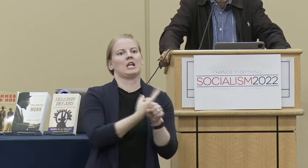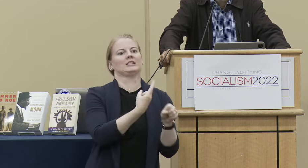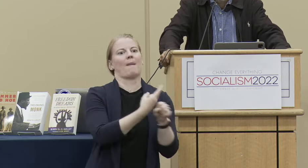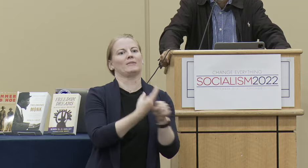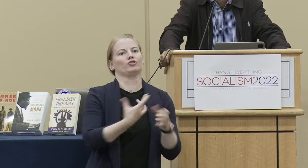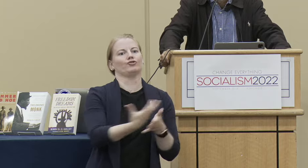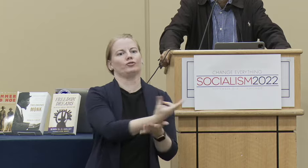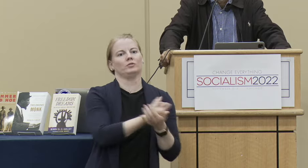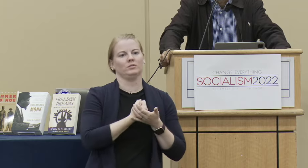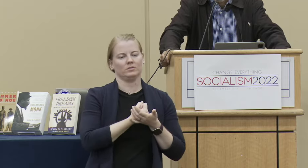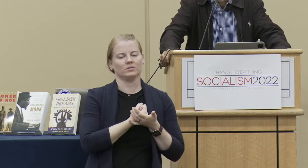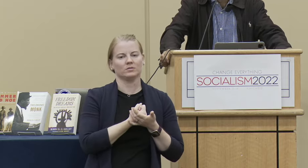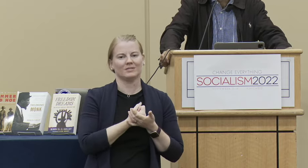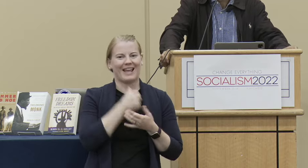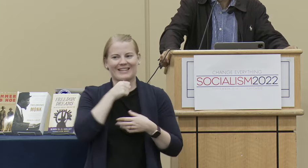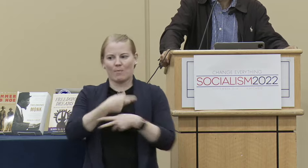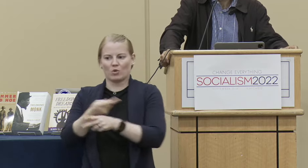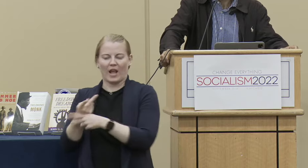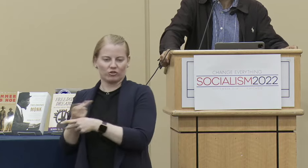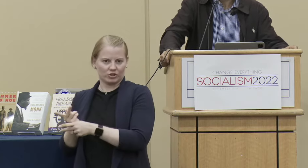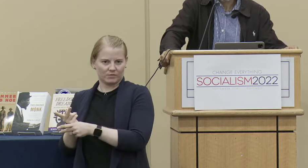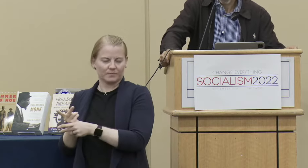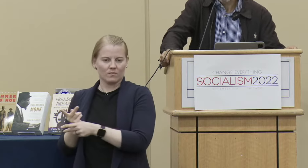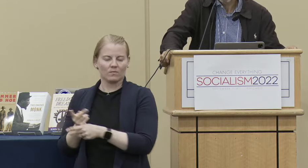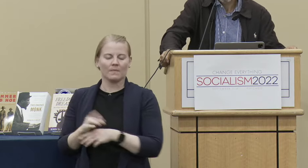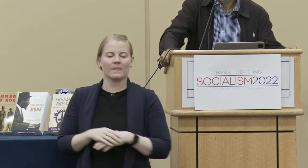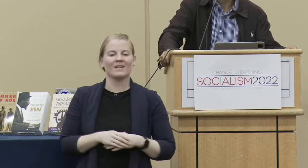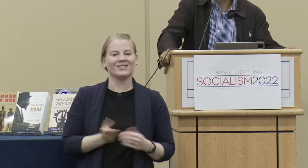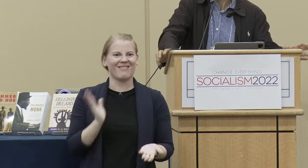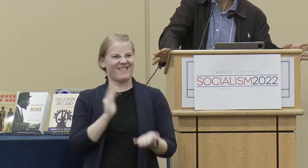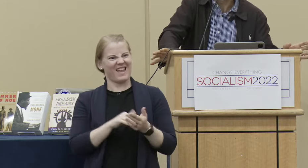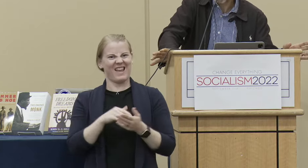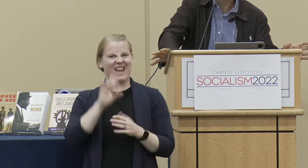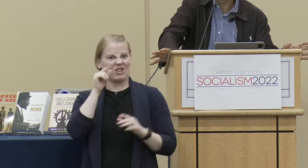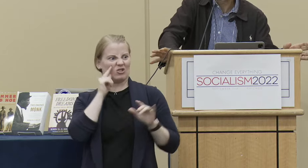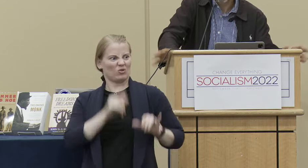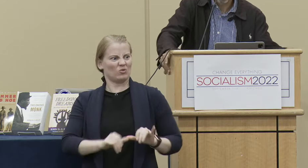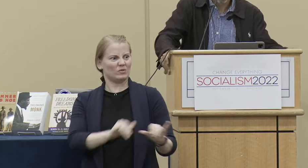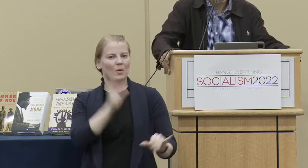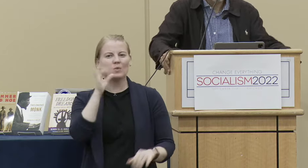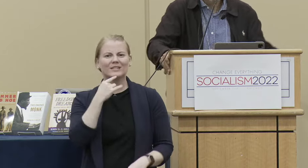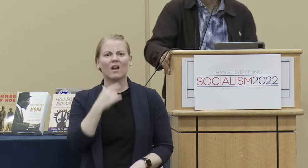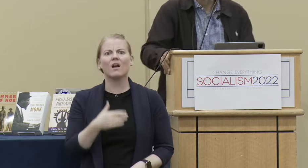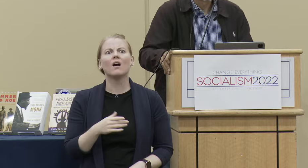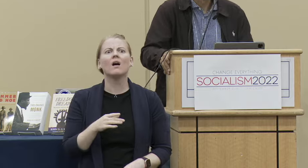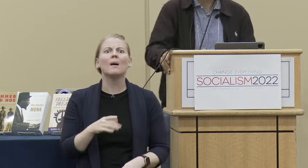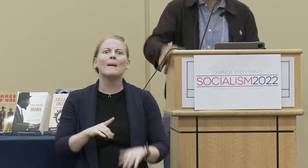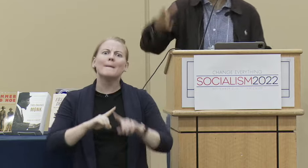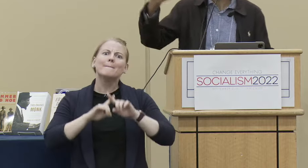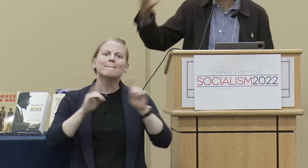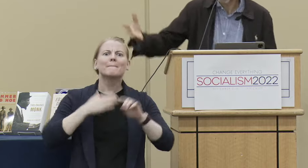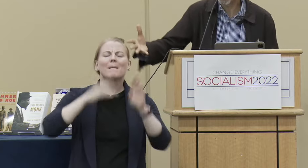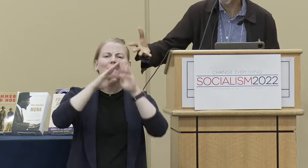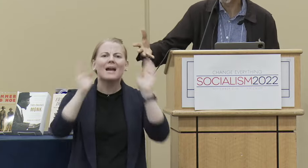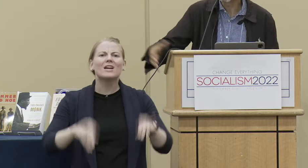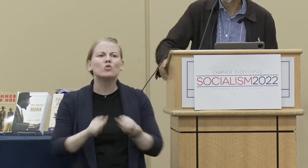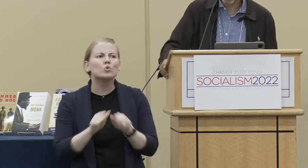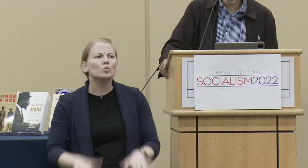So, you know, I'm old enough to remember how many time s in the last 35 years I got the anti-socialist skeptics say,